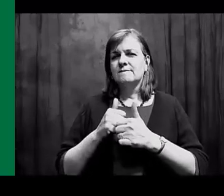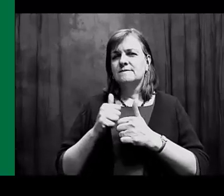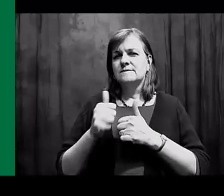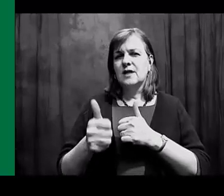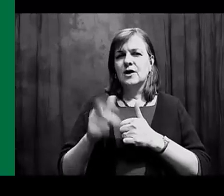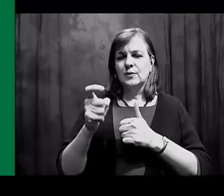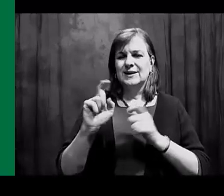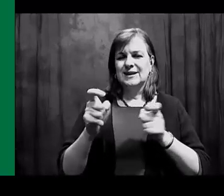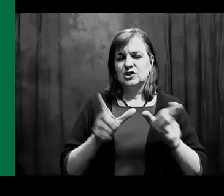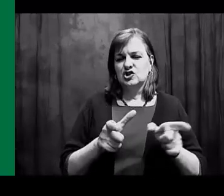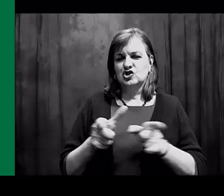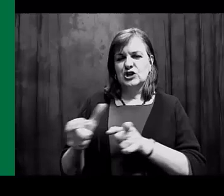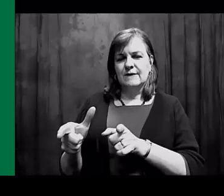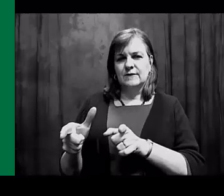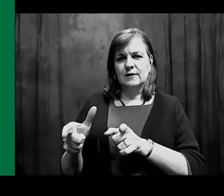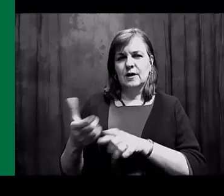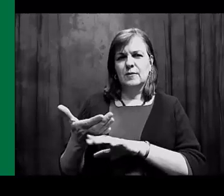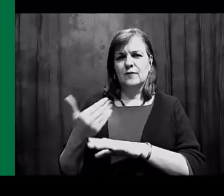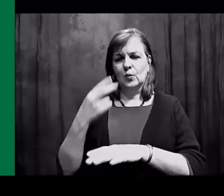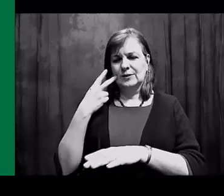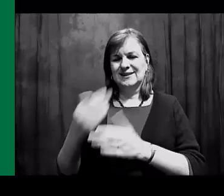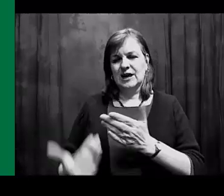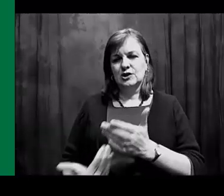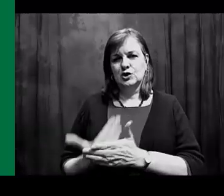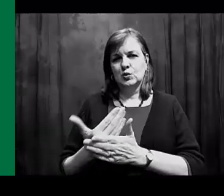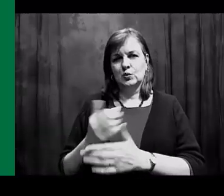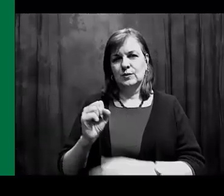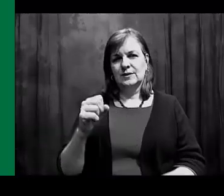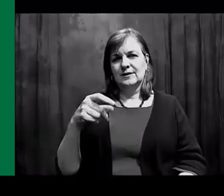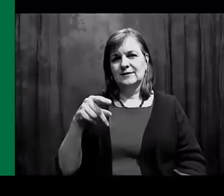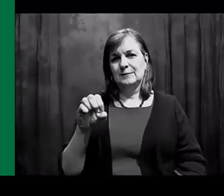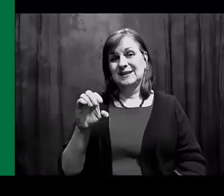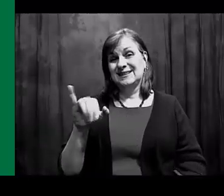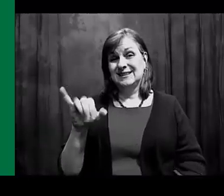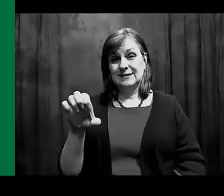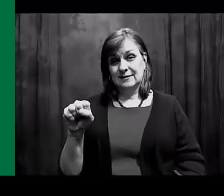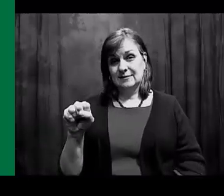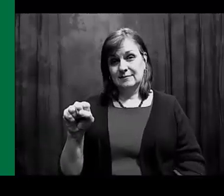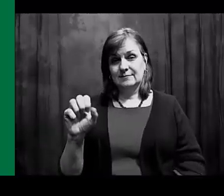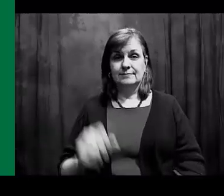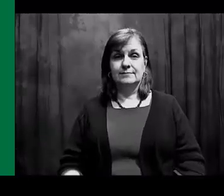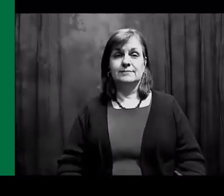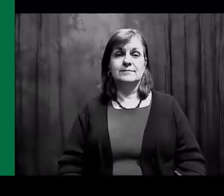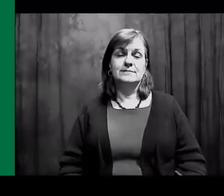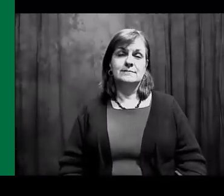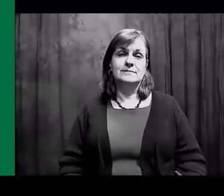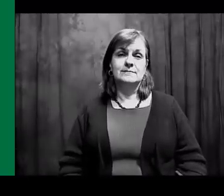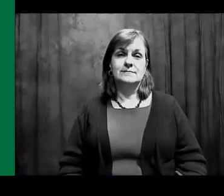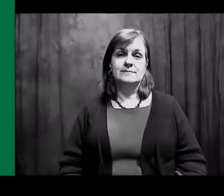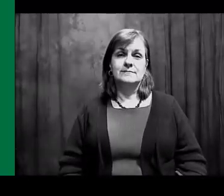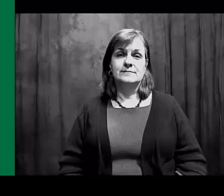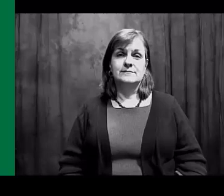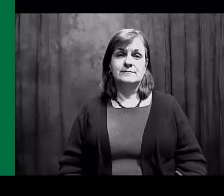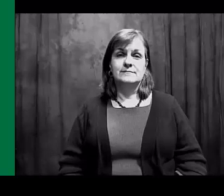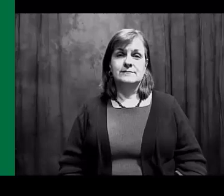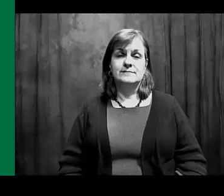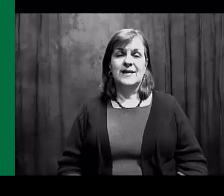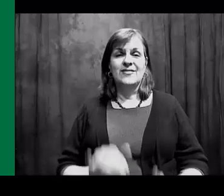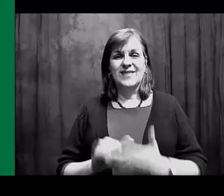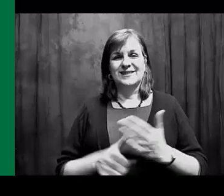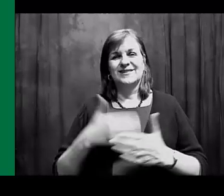before we get a new species?